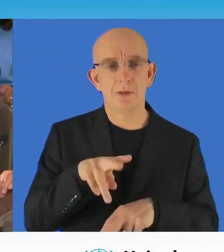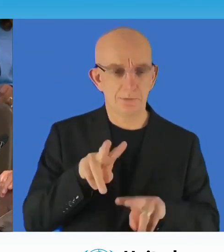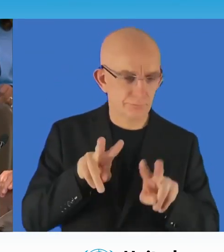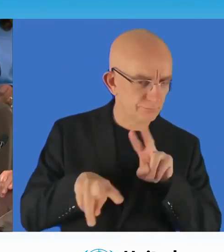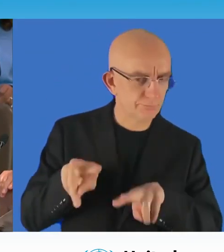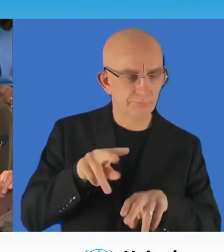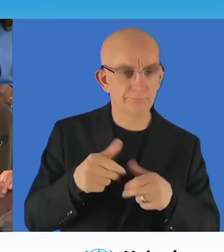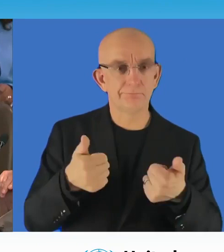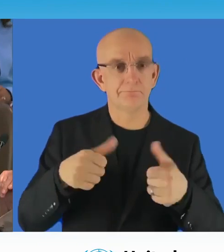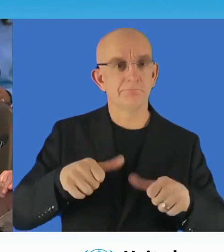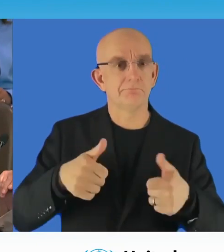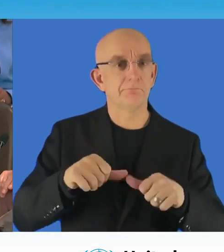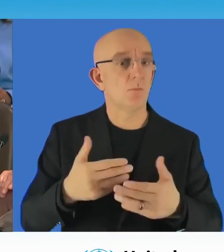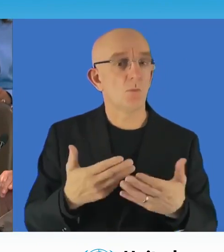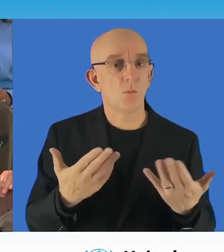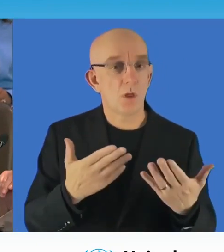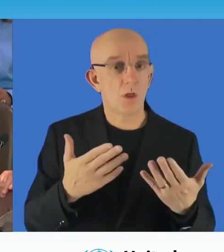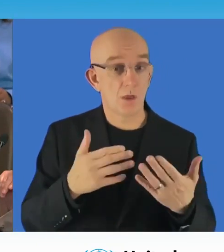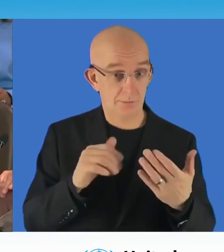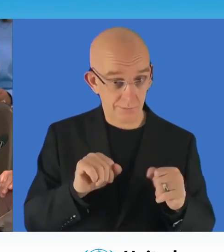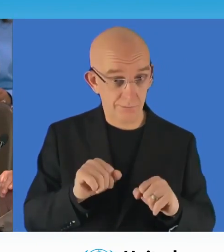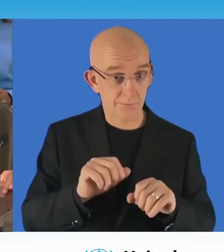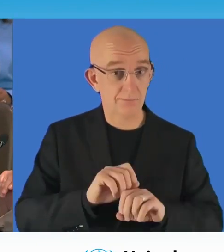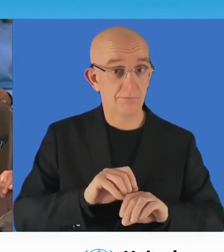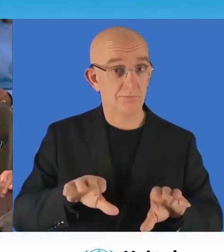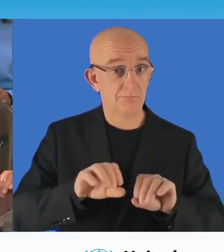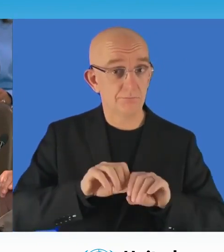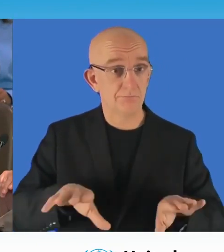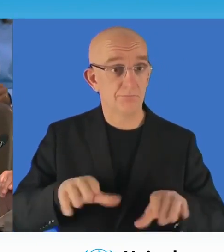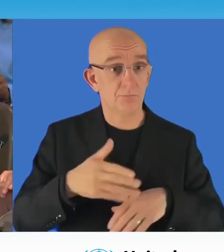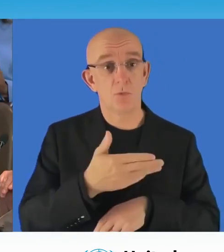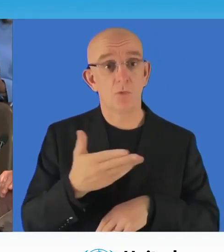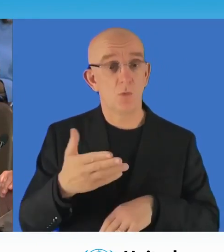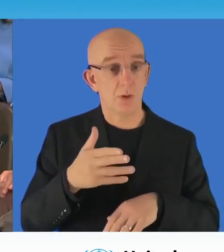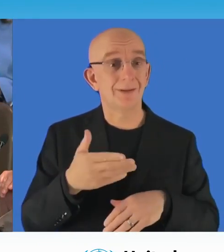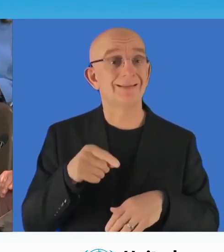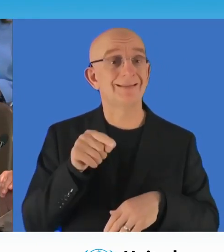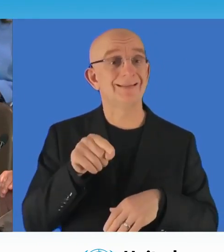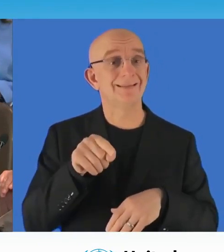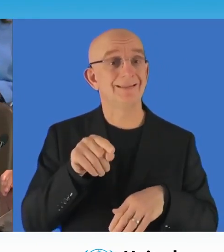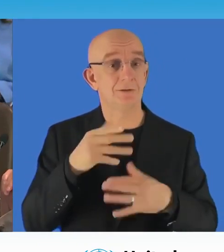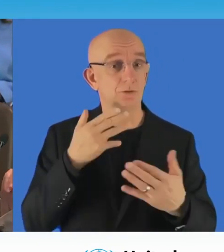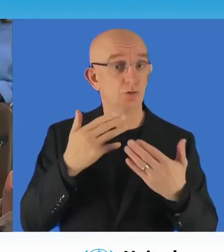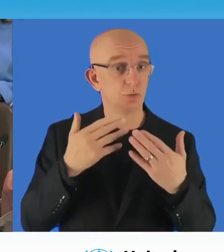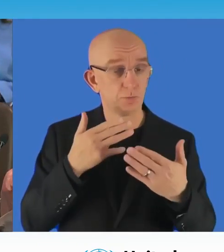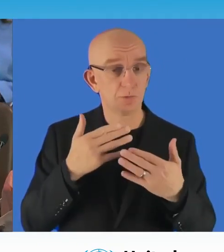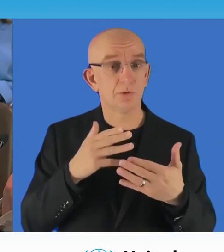of the summit and the pack for the future in all the model of unting Nations where young people